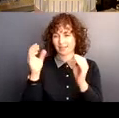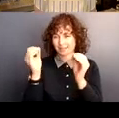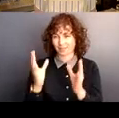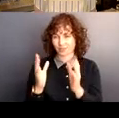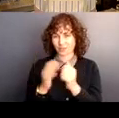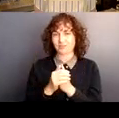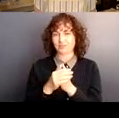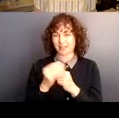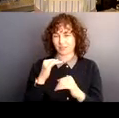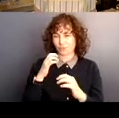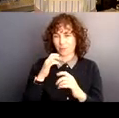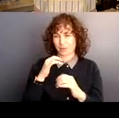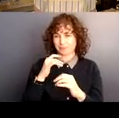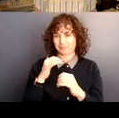and trumpeter at Preservation Hall